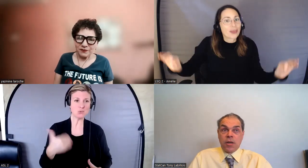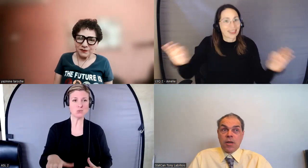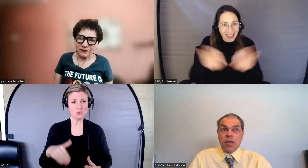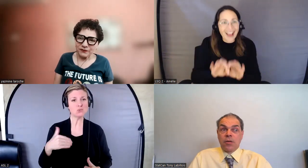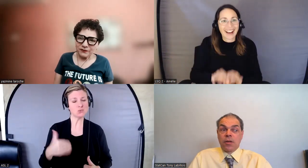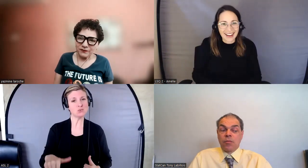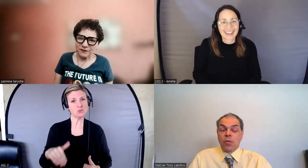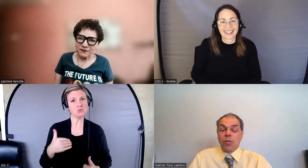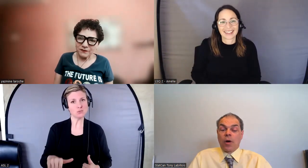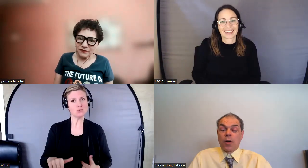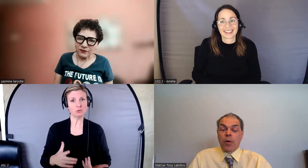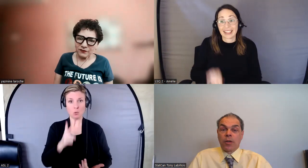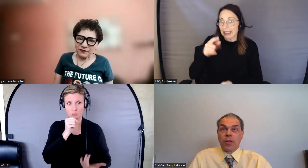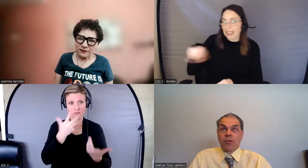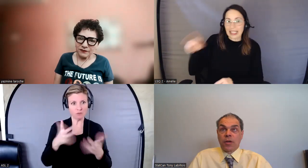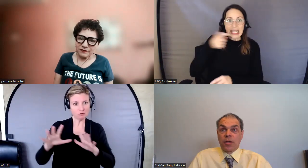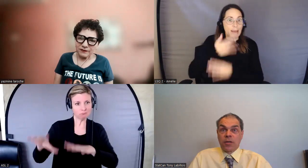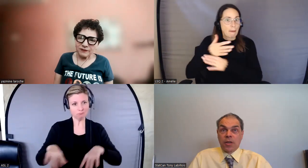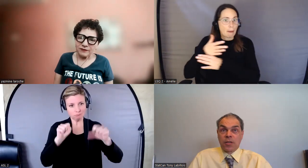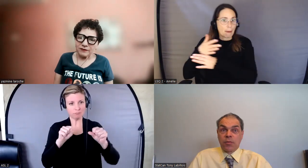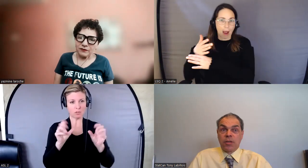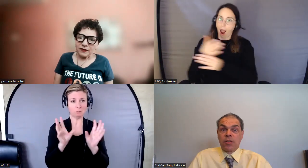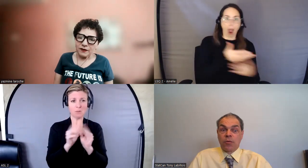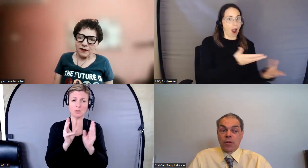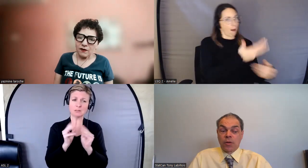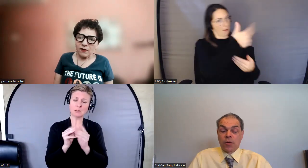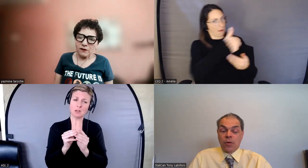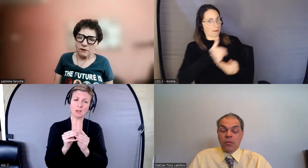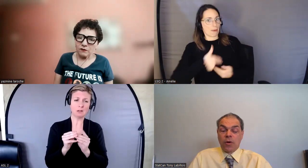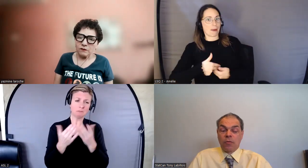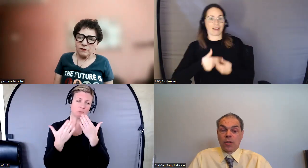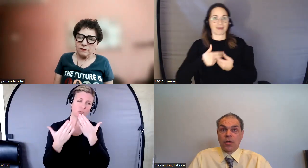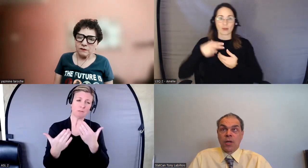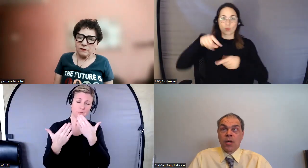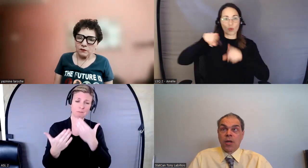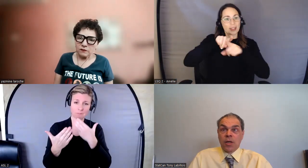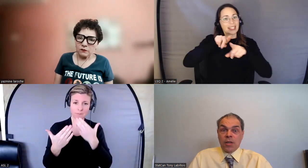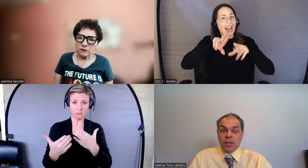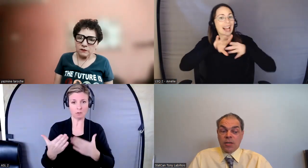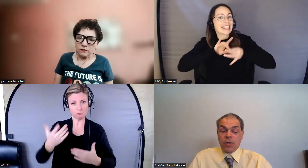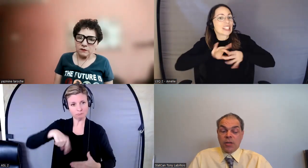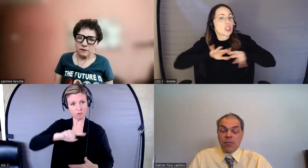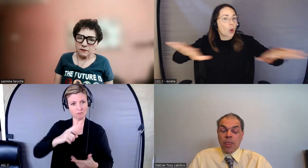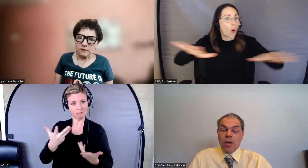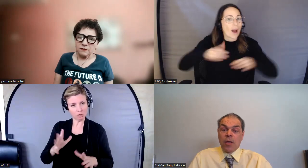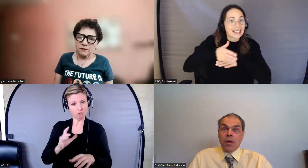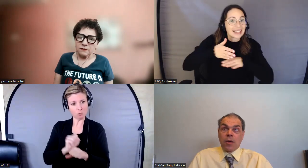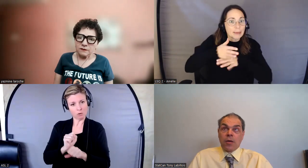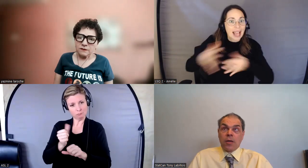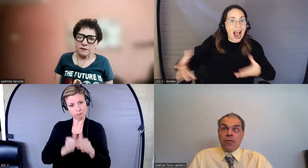and who are part of the Canadian accessibility Network or who have worked in accessibility